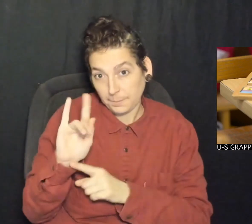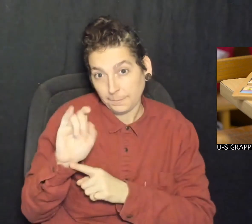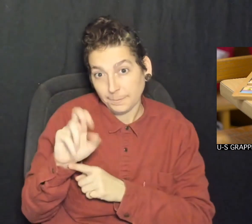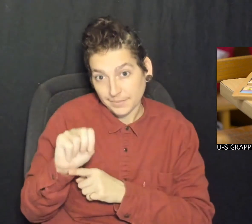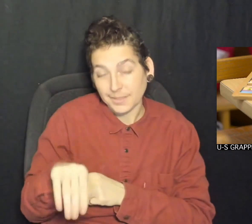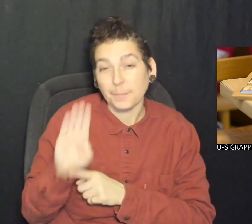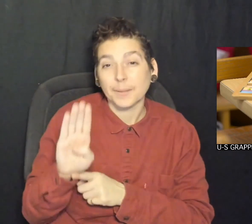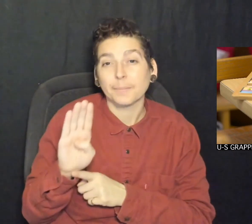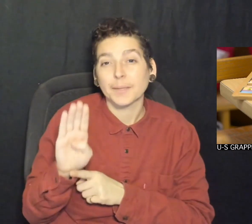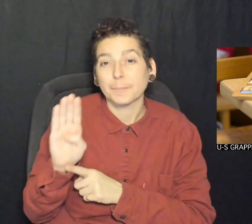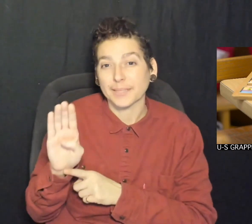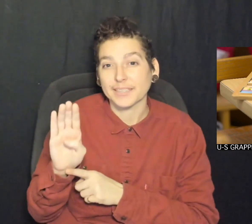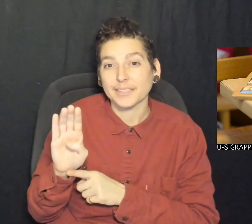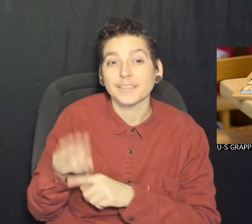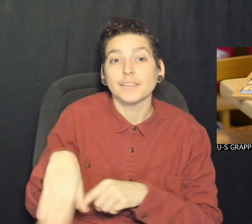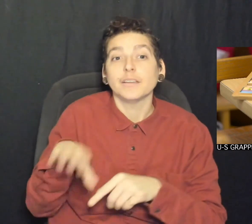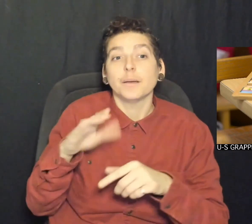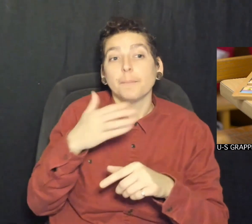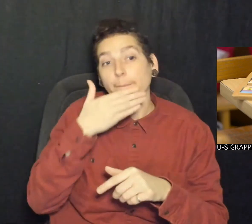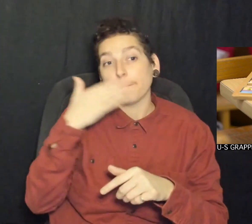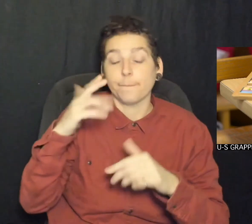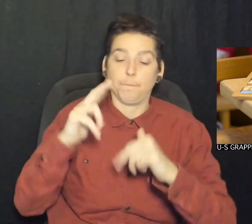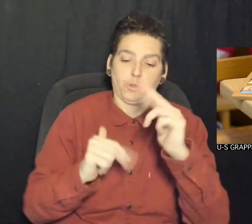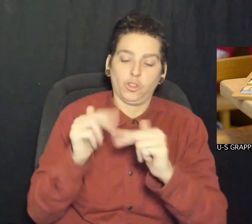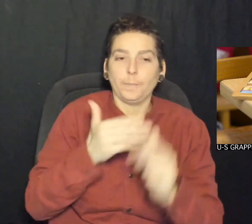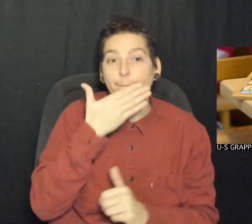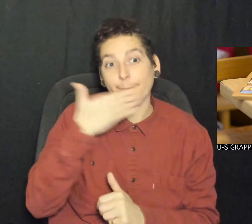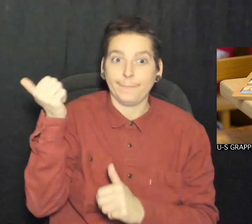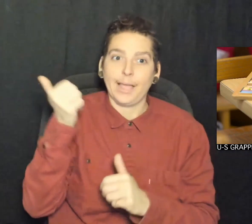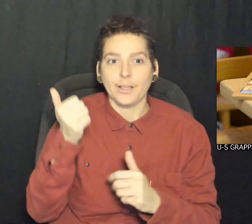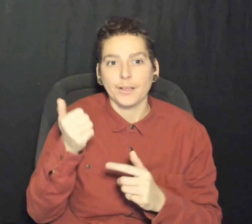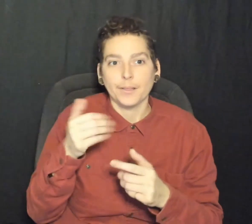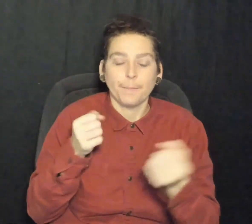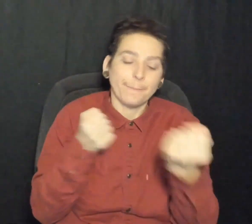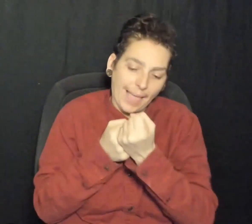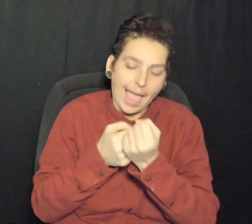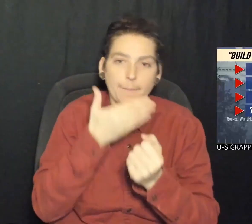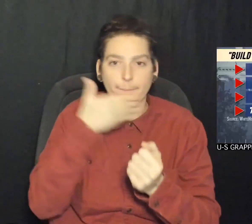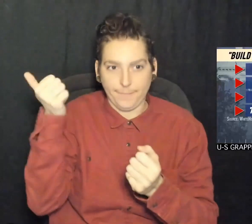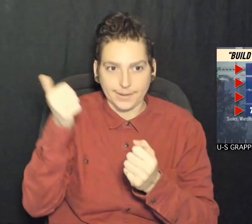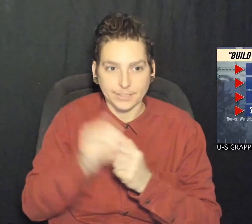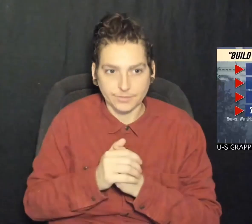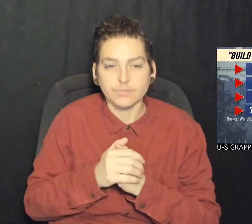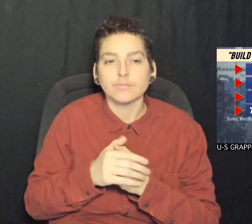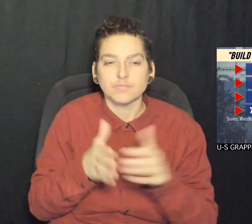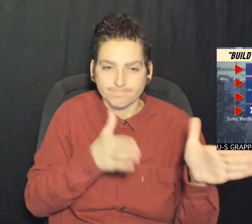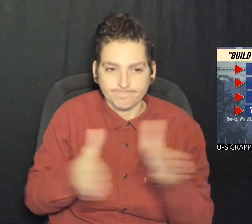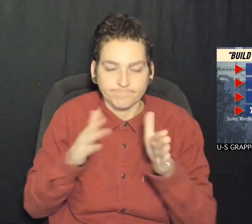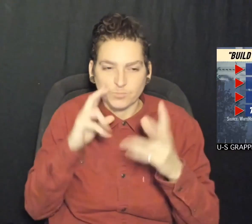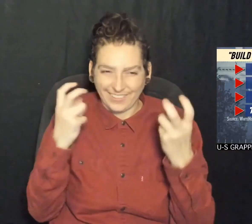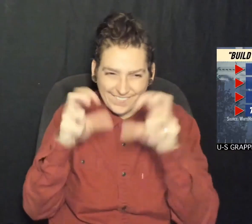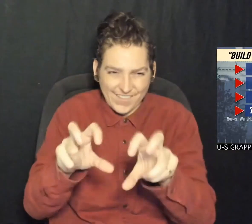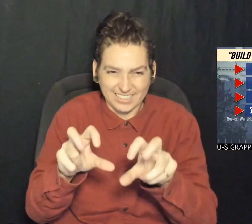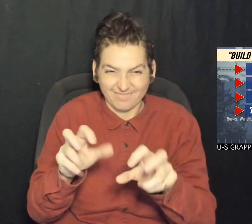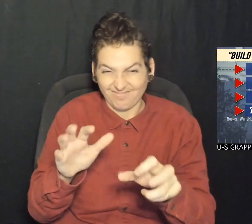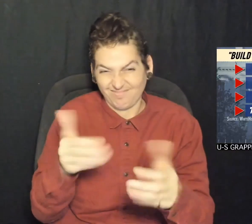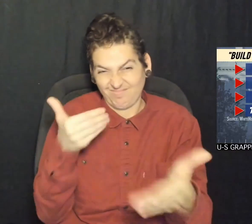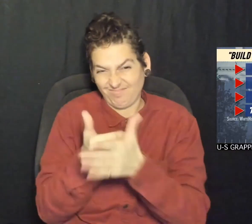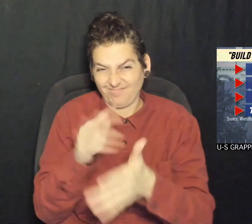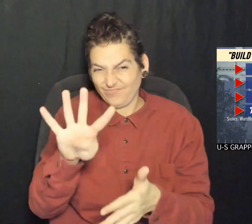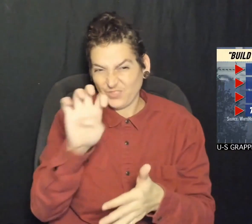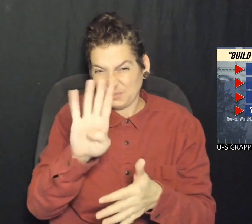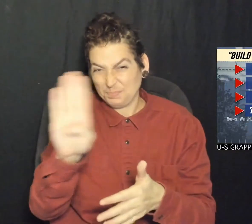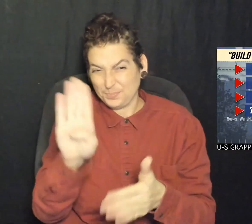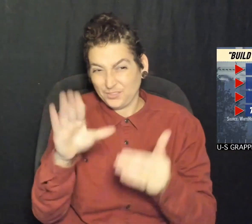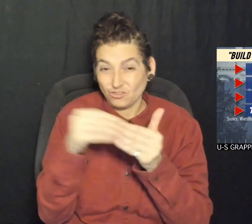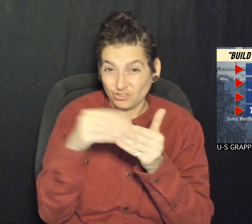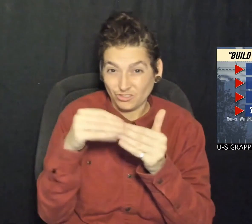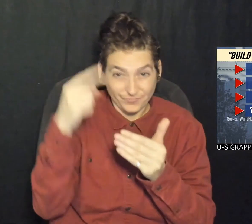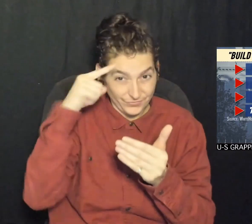pandemic driven out by closures furloughs and low wages President Biden's build back